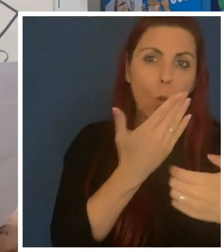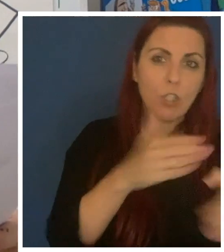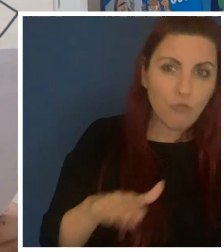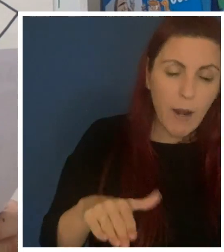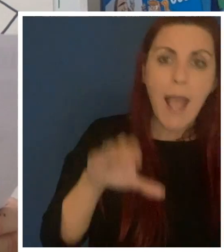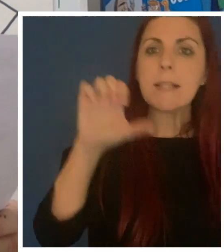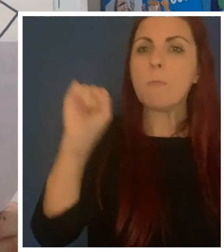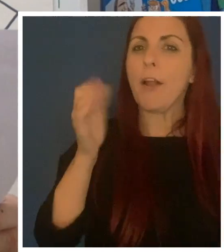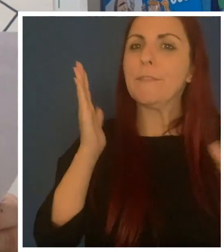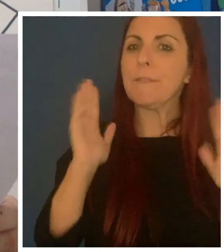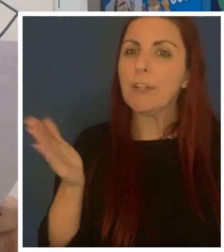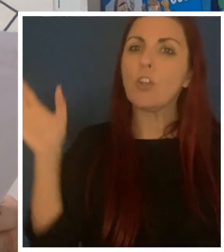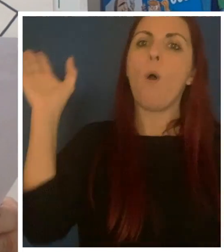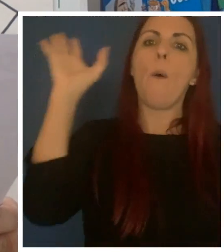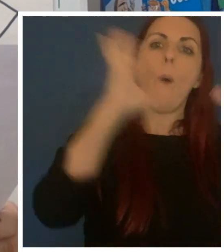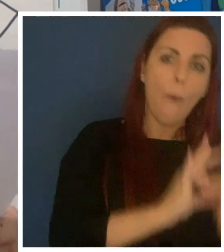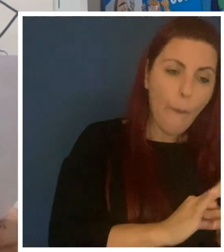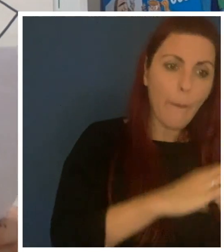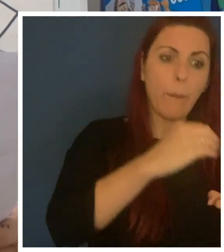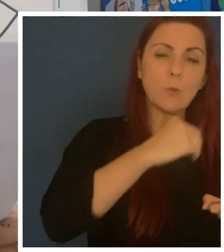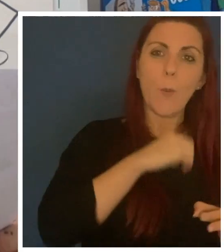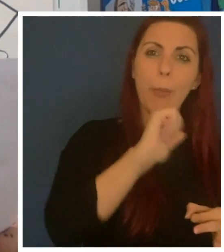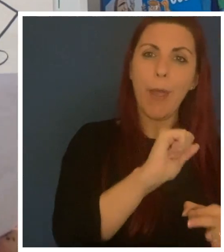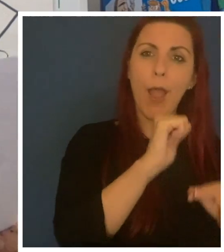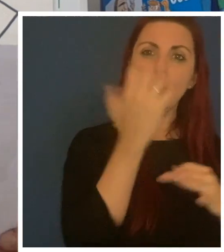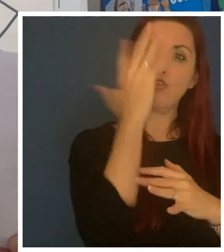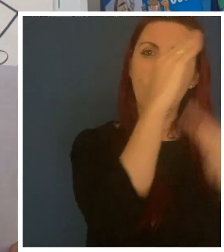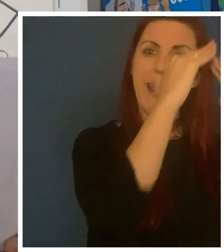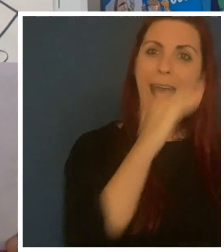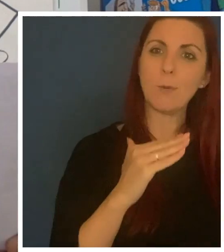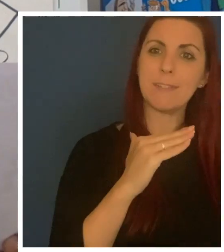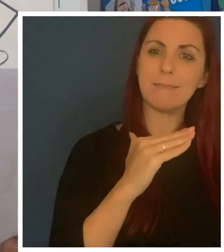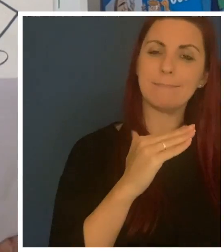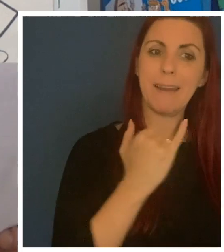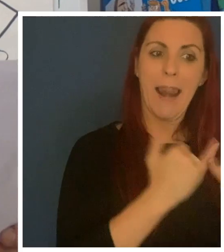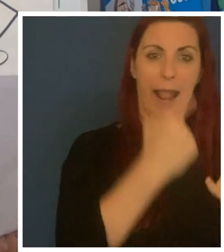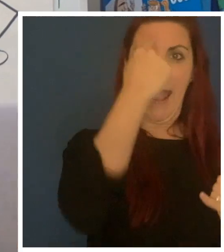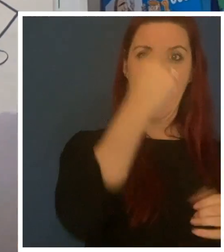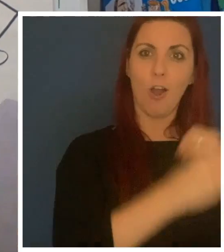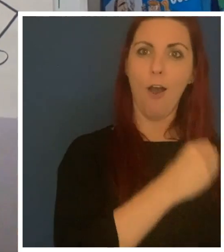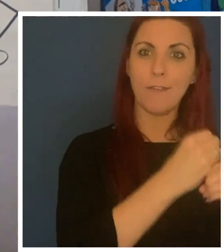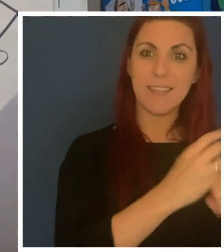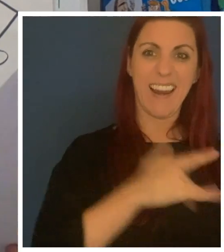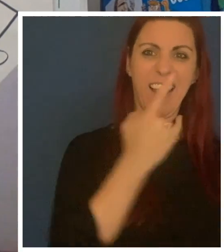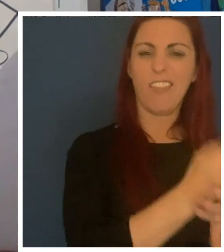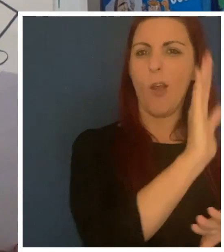Super Energy Activists' Ireland's treehouse HQ because they live in a treehouse, well they don't live there they live at home with their mums and dads